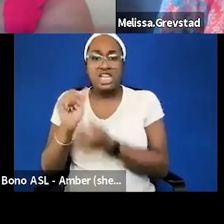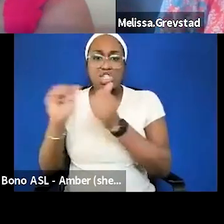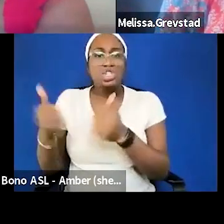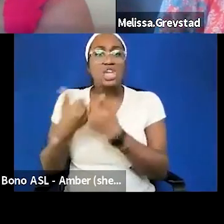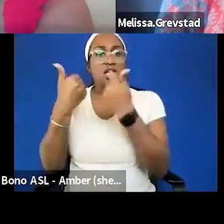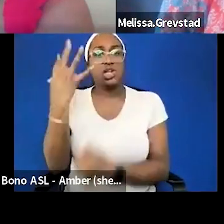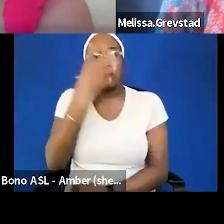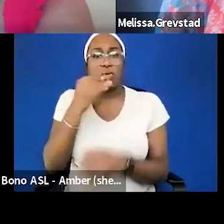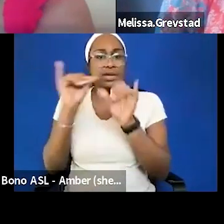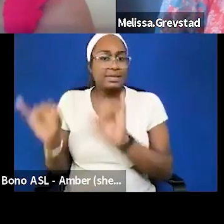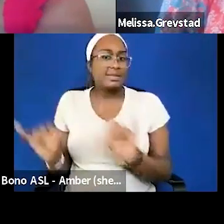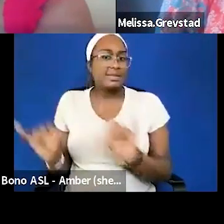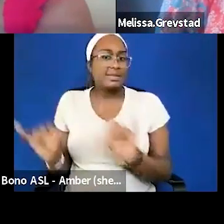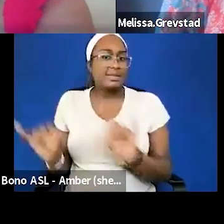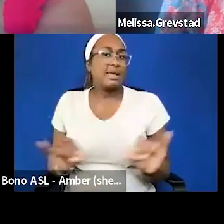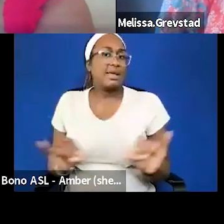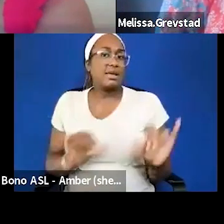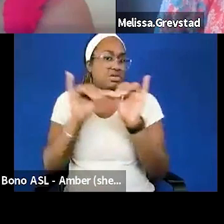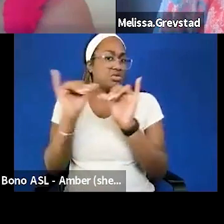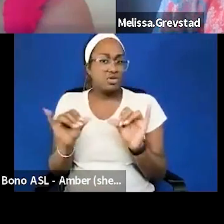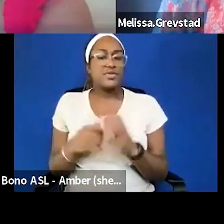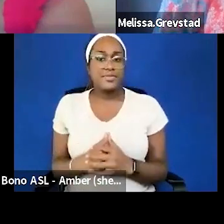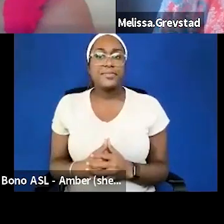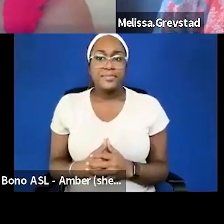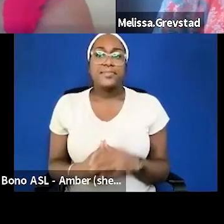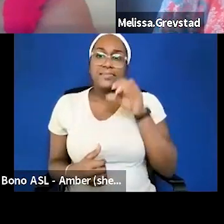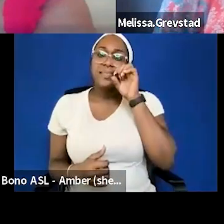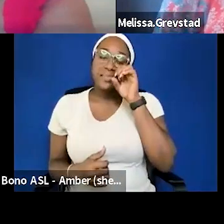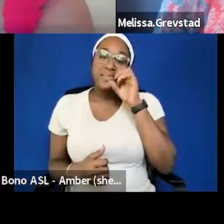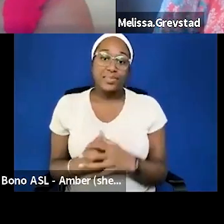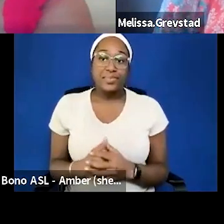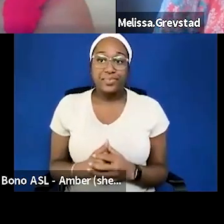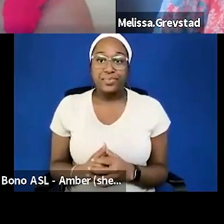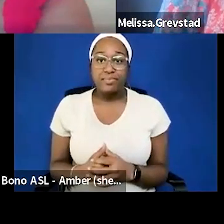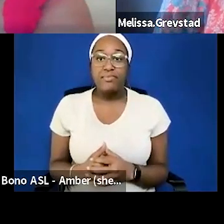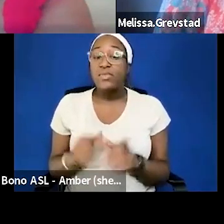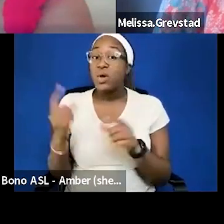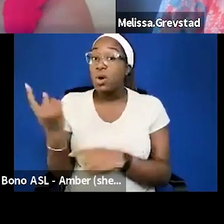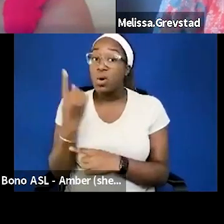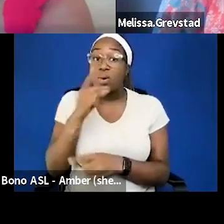in a whole host of activities that we do. So we've always been very committed to continuously